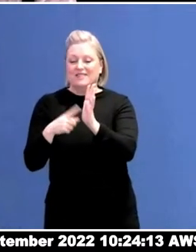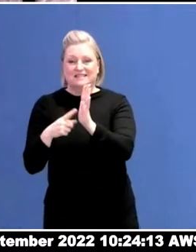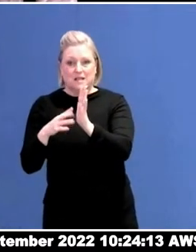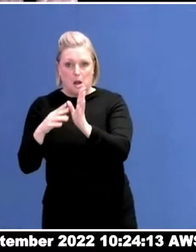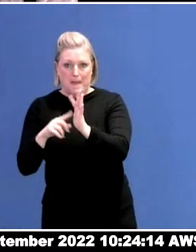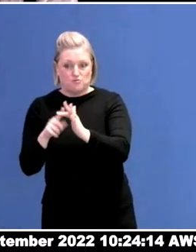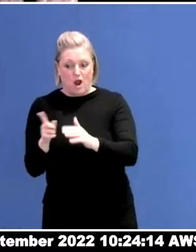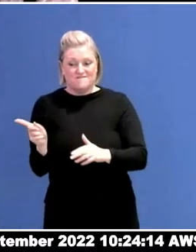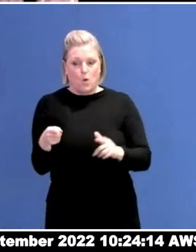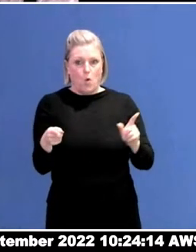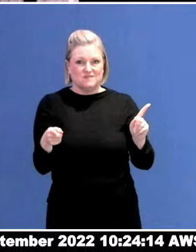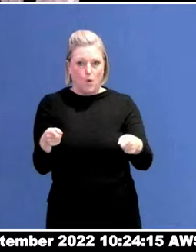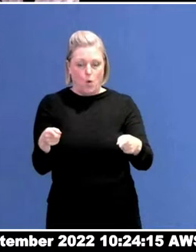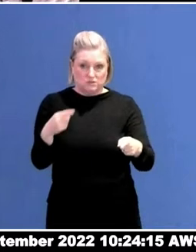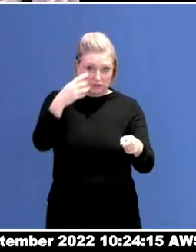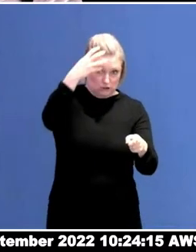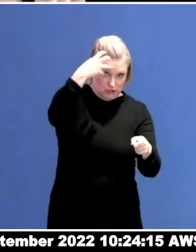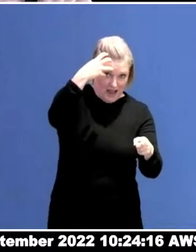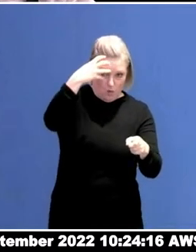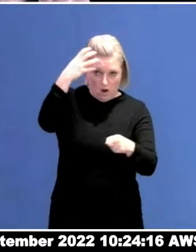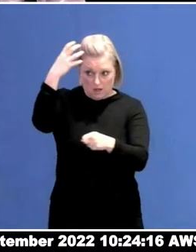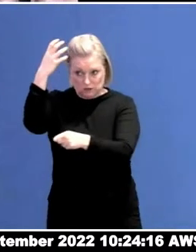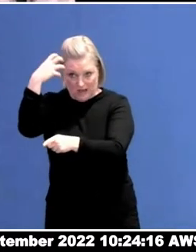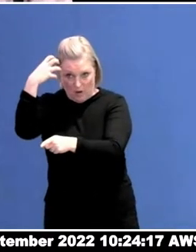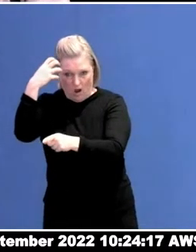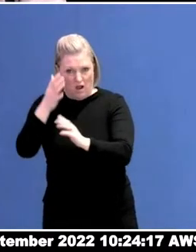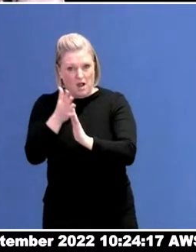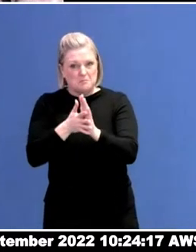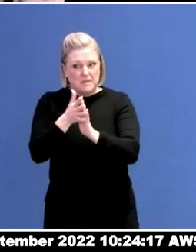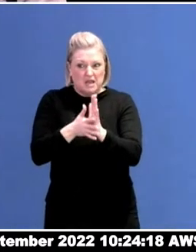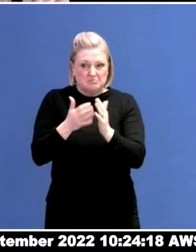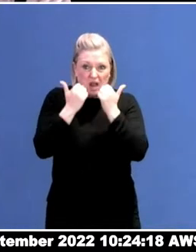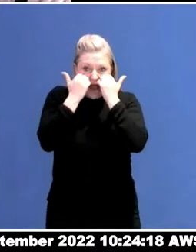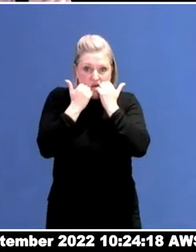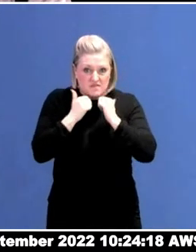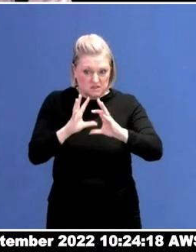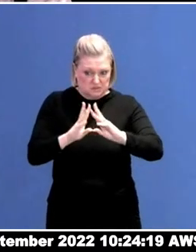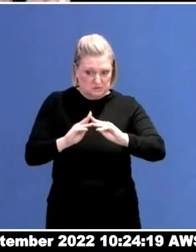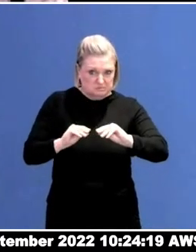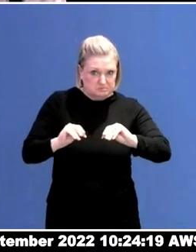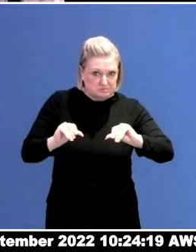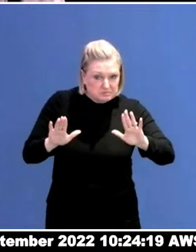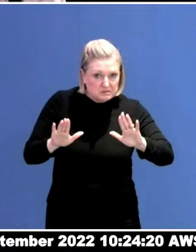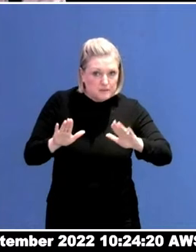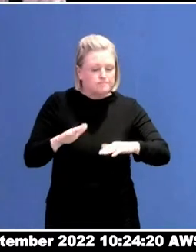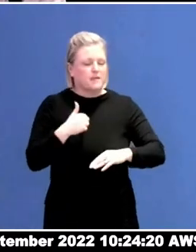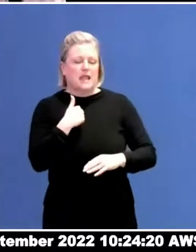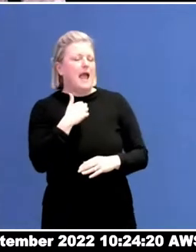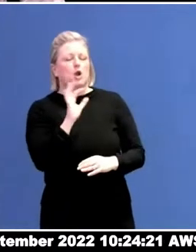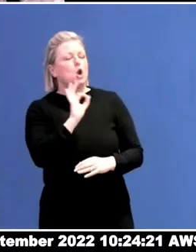the police were involved had made some difference to the investigation? No. Not specifically on that, as far as I recall.